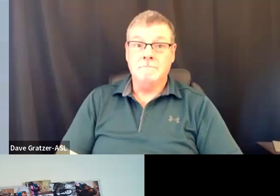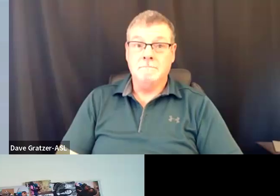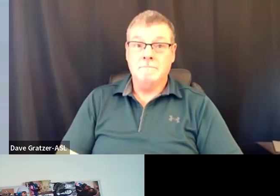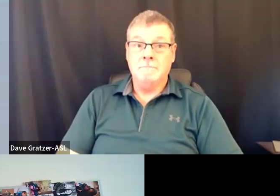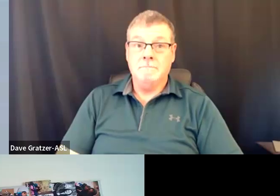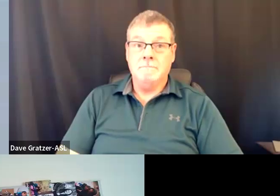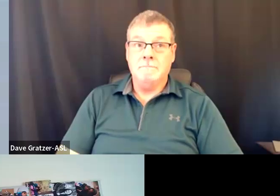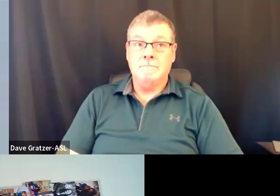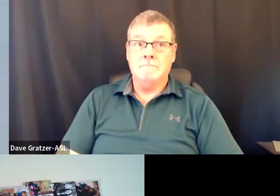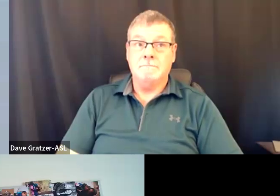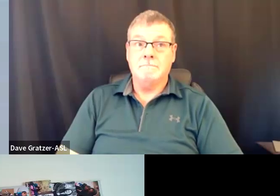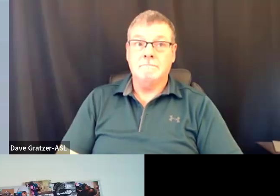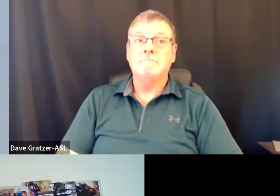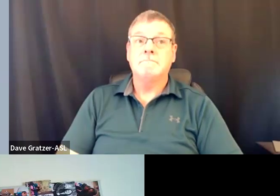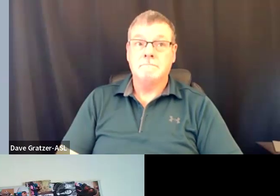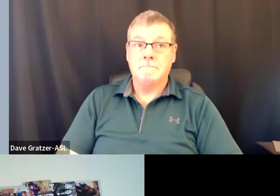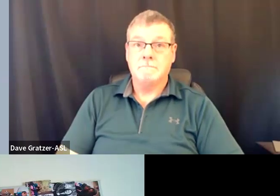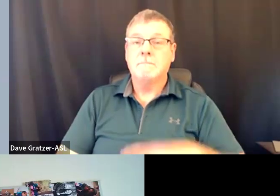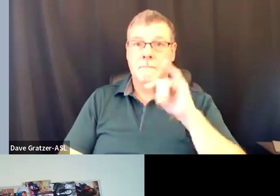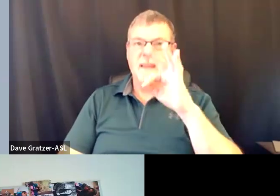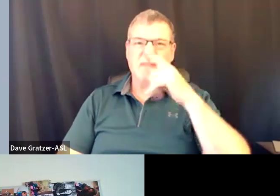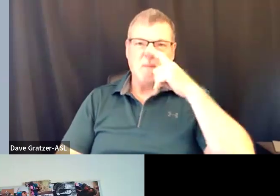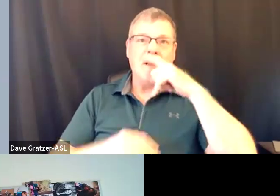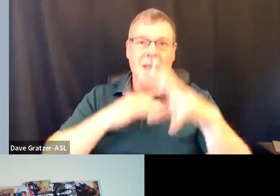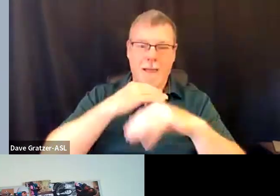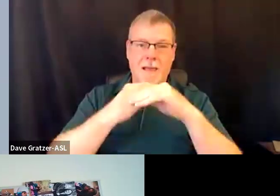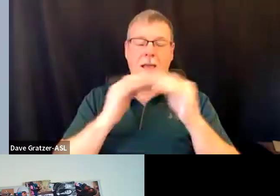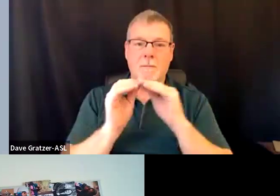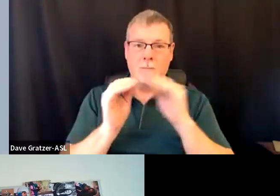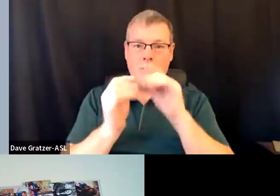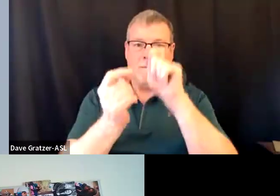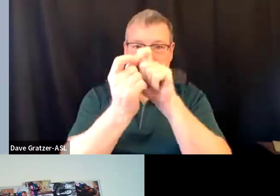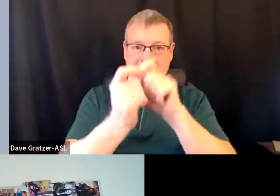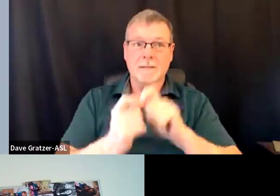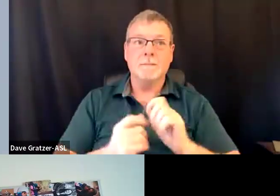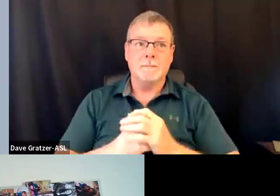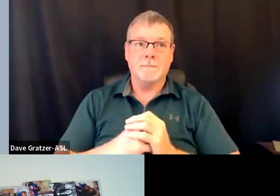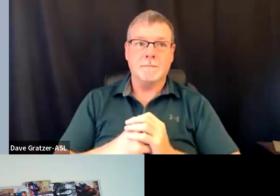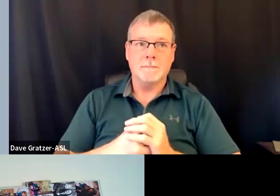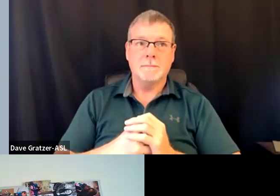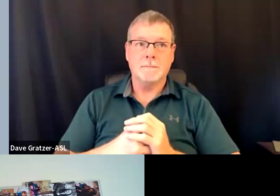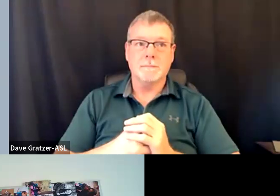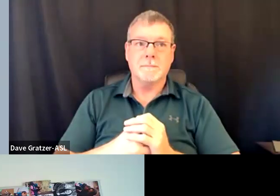Okay. Yeah, if you can add any more detail. That was Ms. Robertson from PATH in Portsmouth.